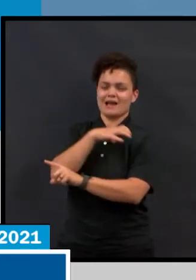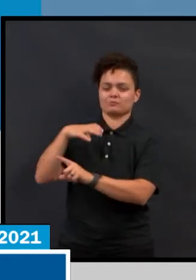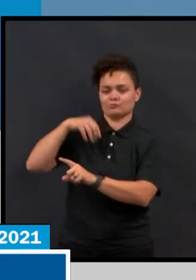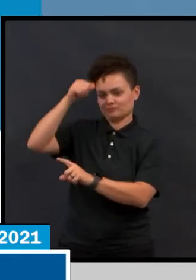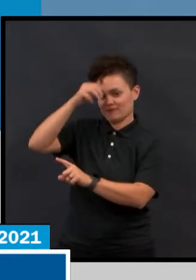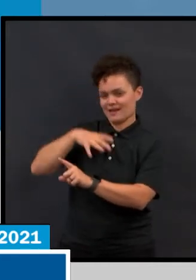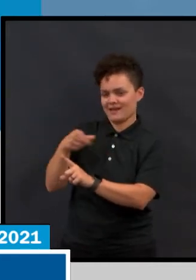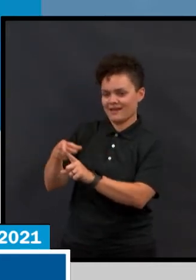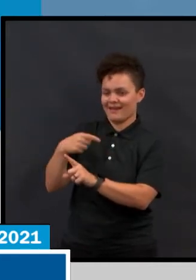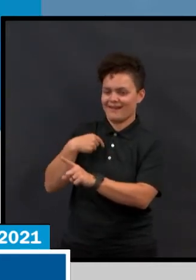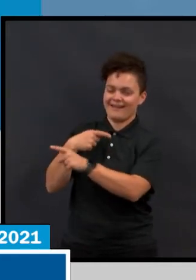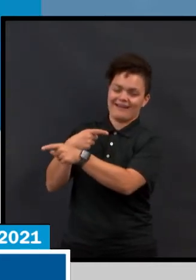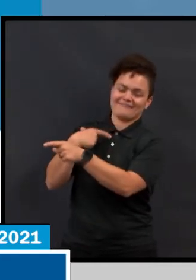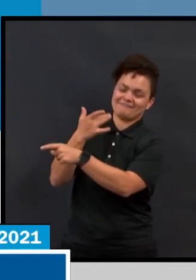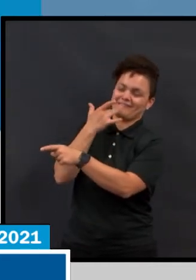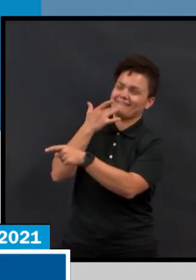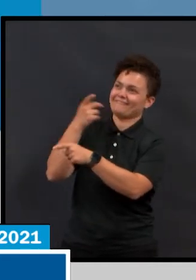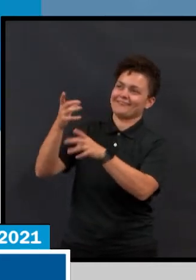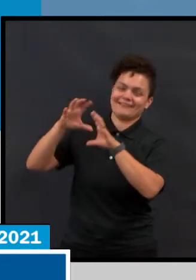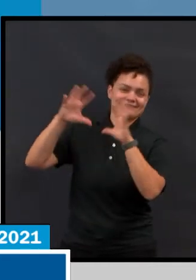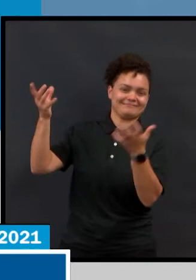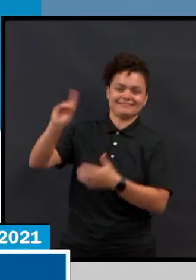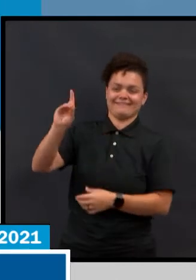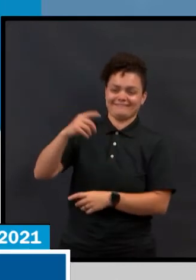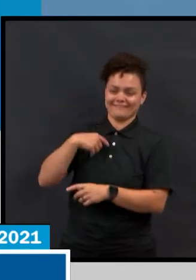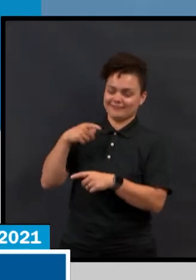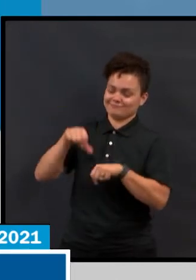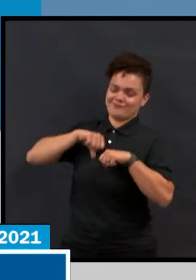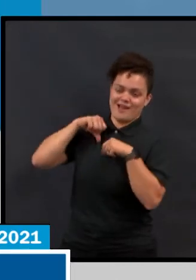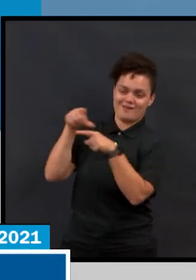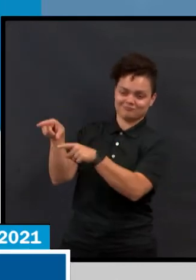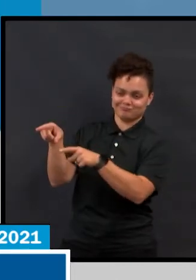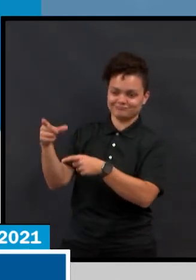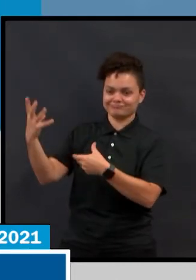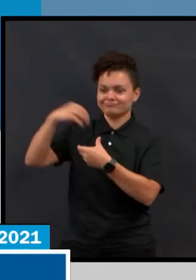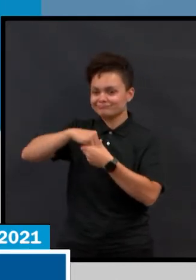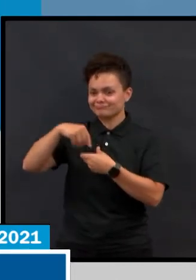i'm just so proud of him he's been the president of city council uh served two terms and he's your